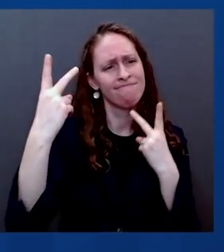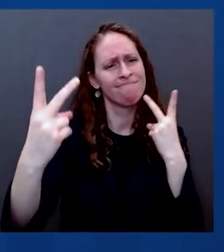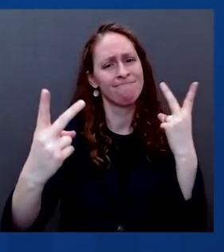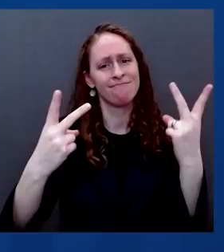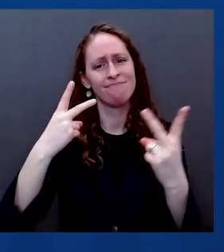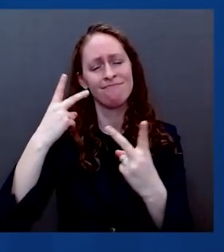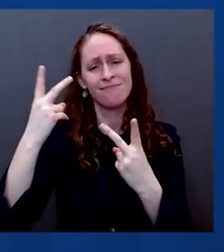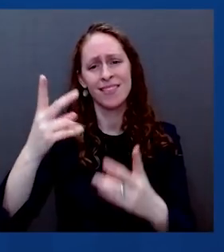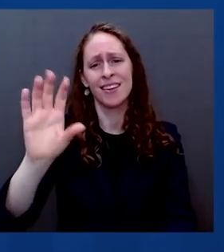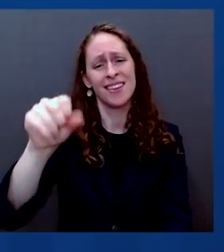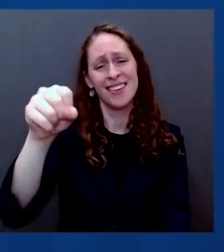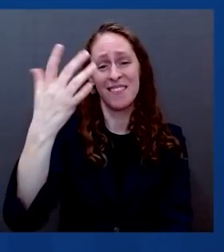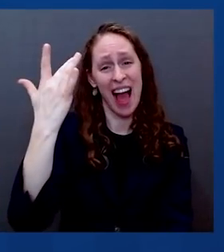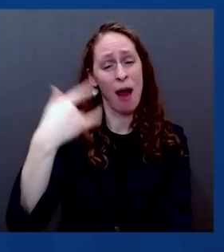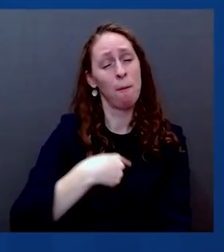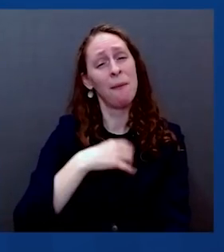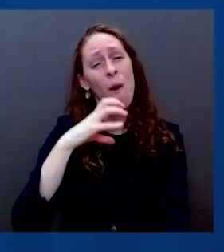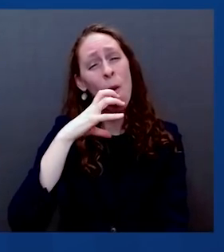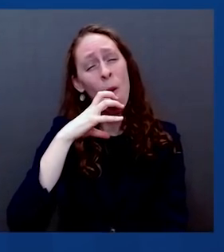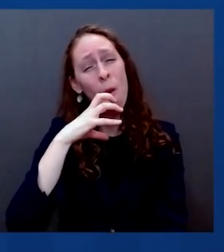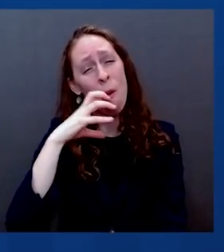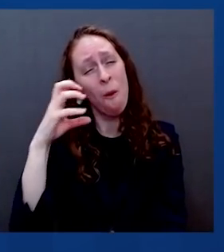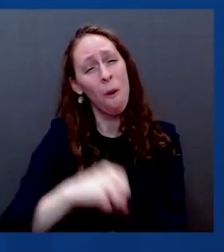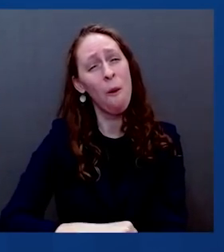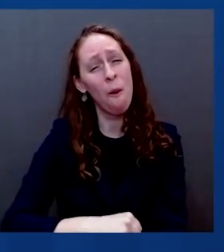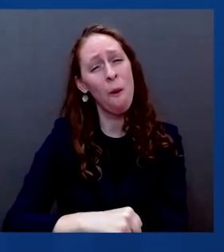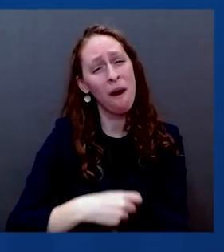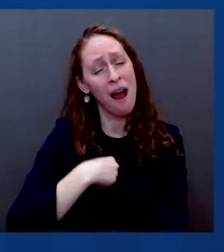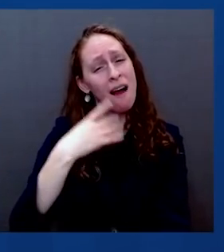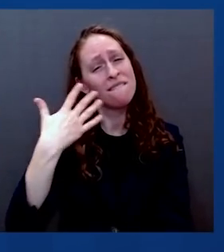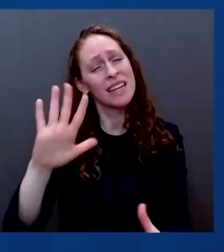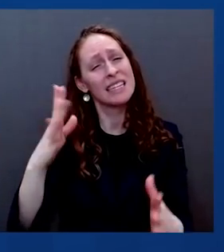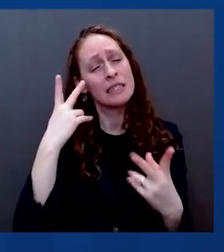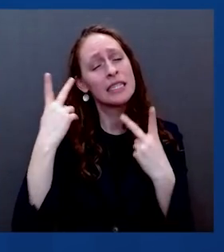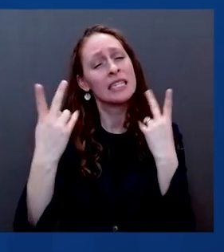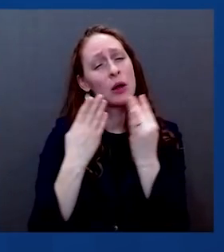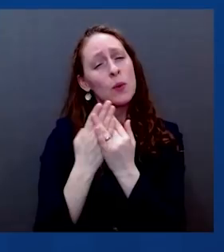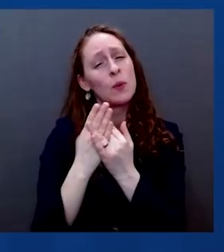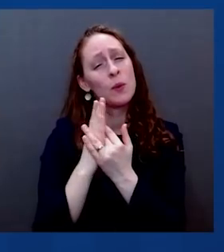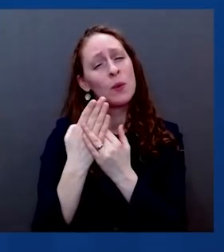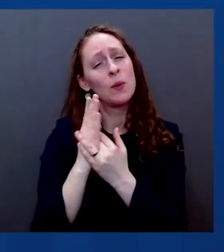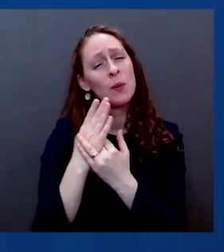You think I'm kidding, man. It seems like yesterday the first time I got arrested.